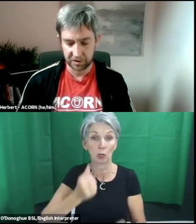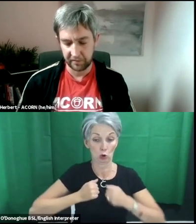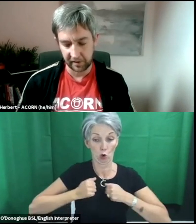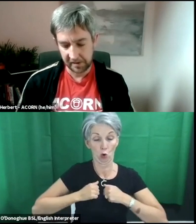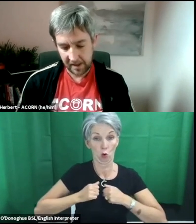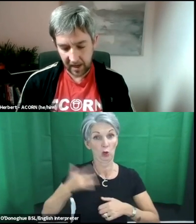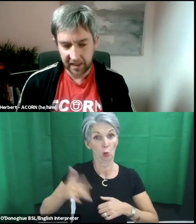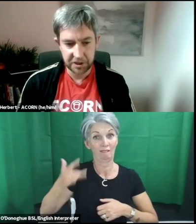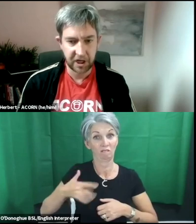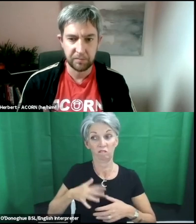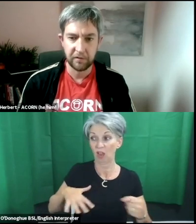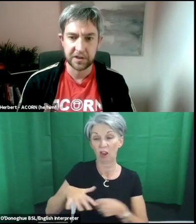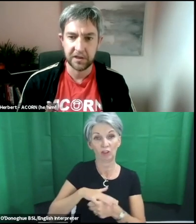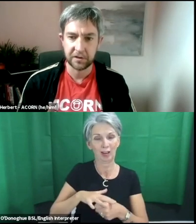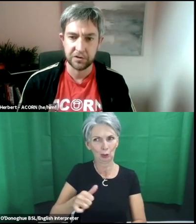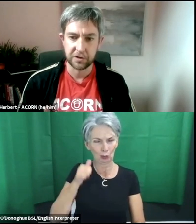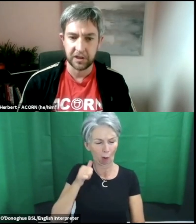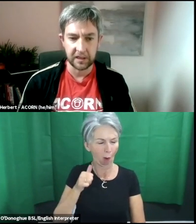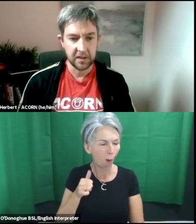you know that it's got some of the highest child poverty in the country.